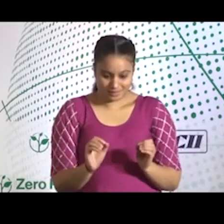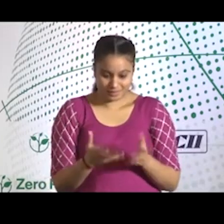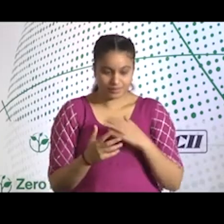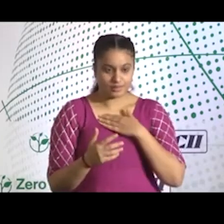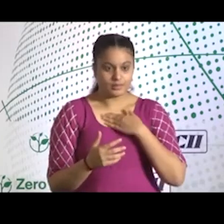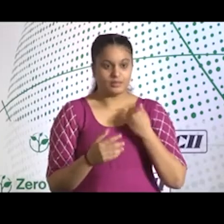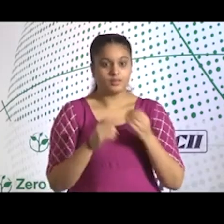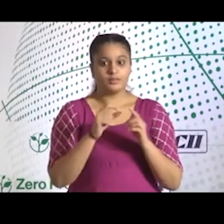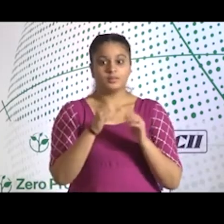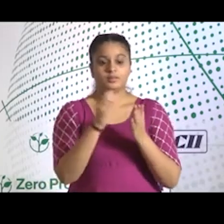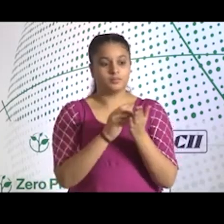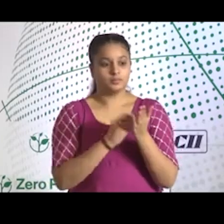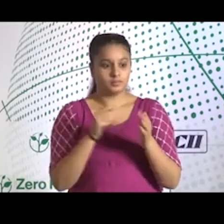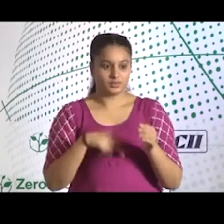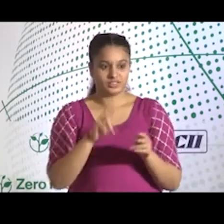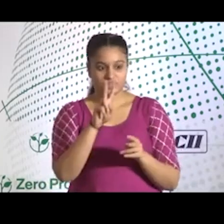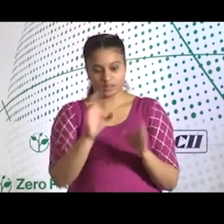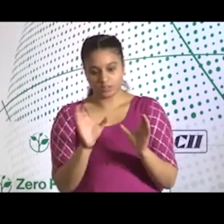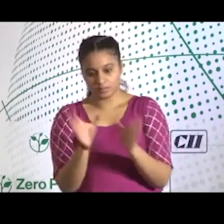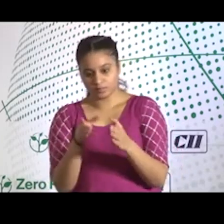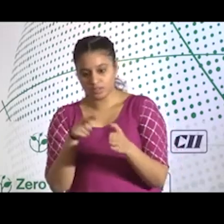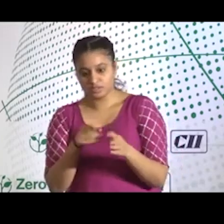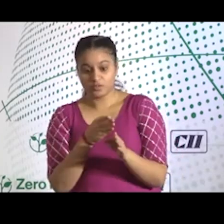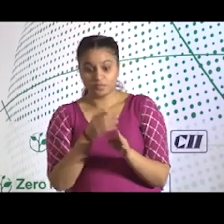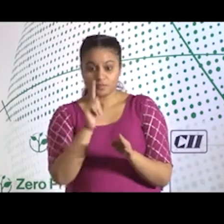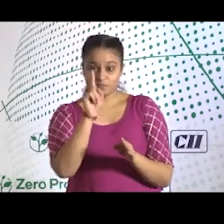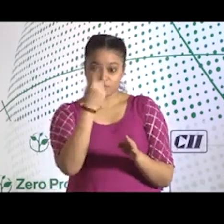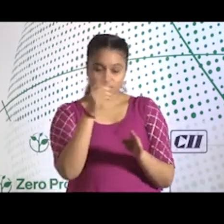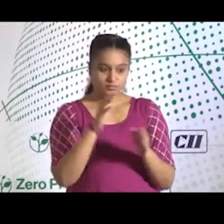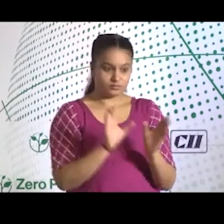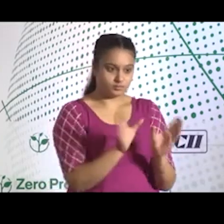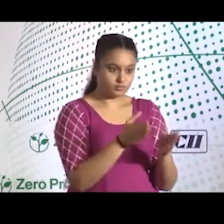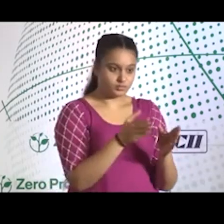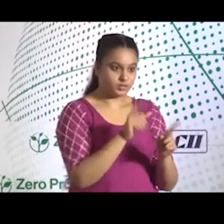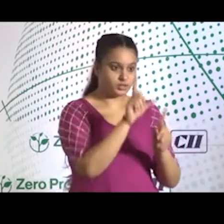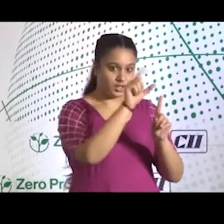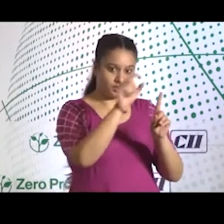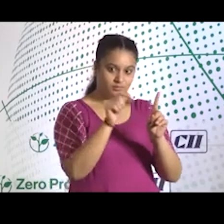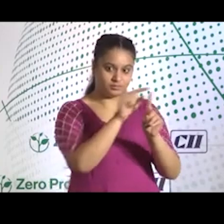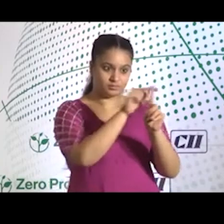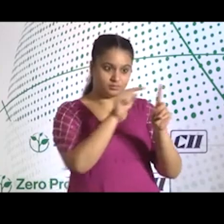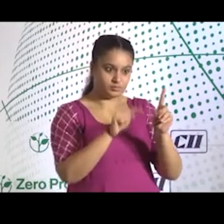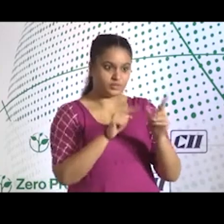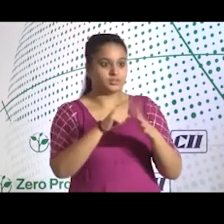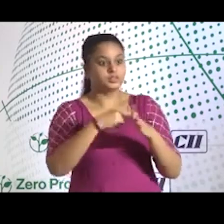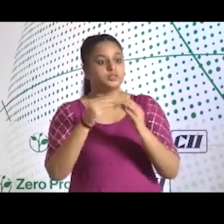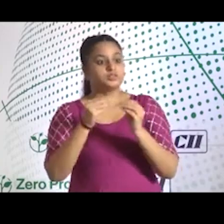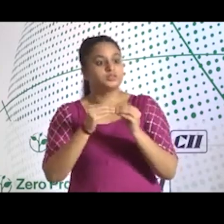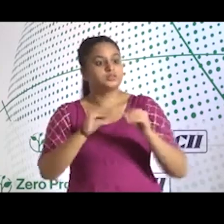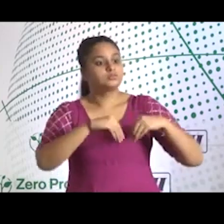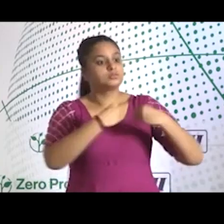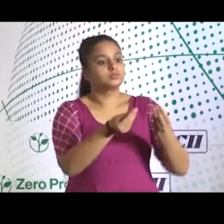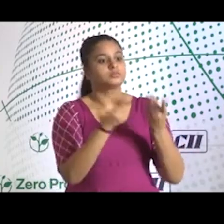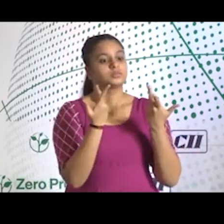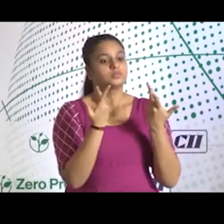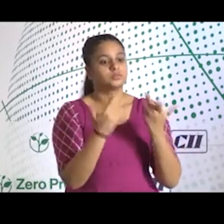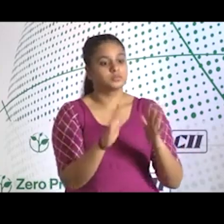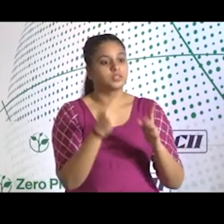We are running the second batch of this program. The first batch we completed with 100% employment across all the high tech industries.